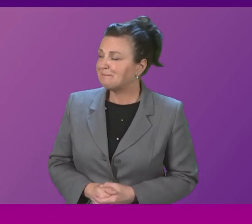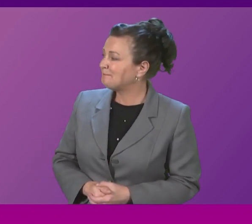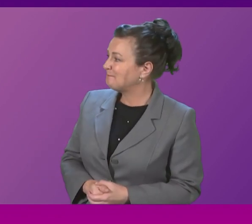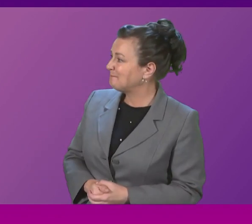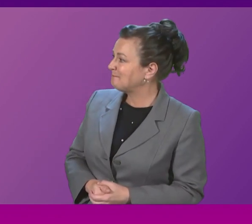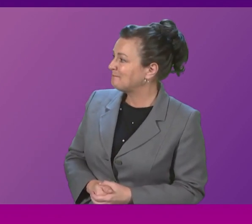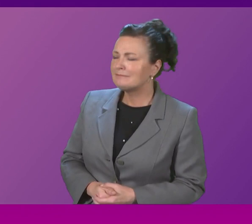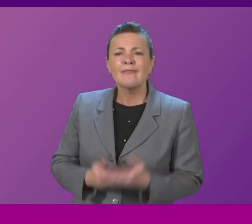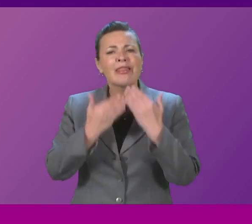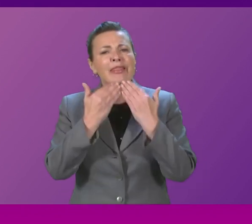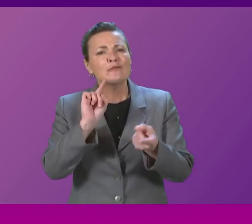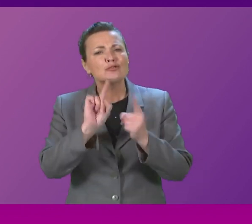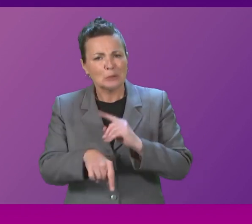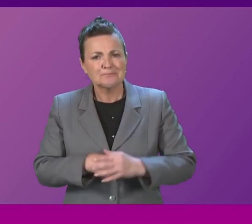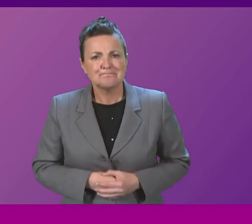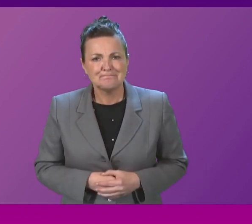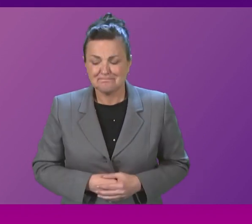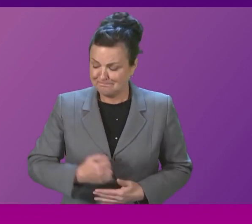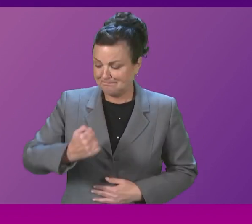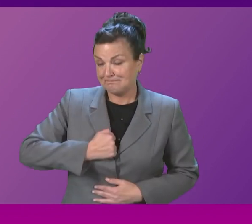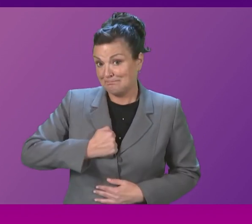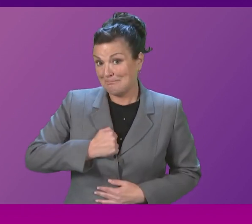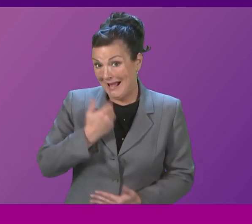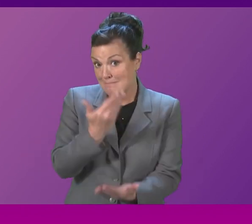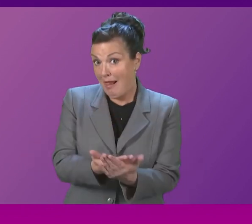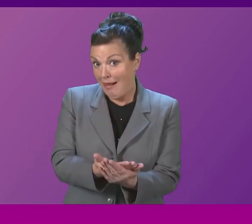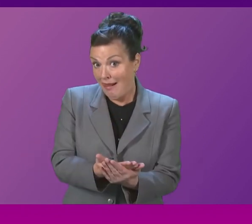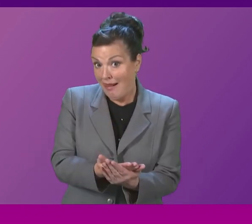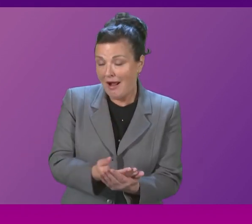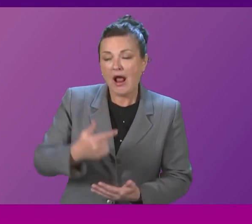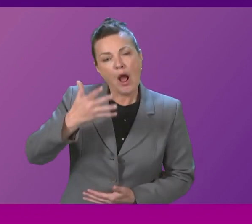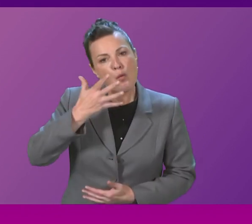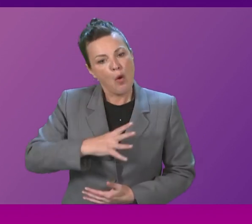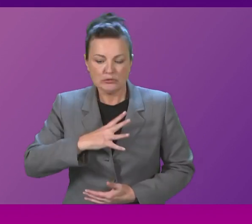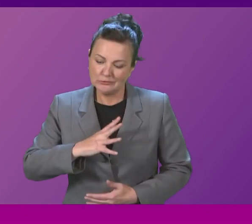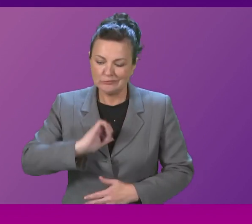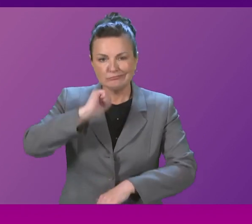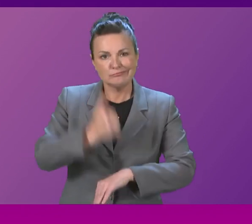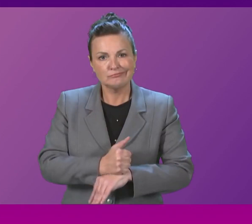The consultation for my bill, which would introduce a domestic abuse register, closes on Monday.